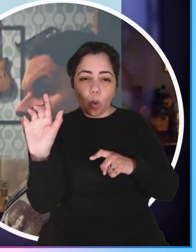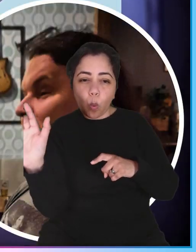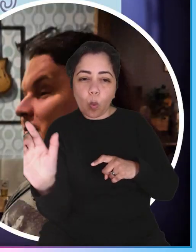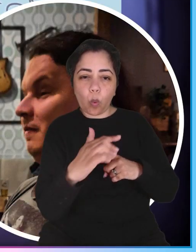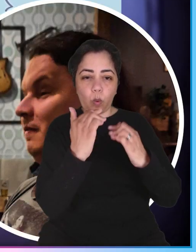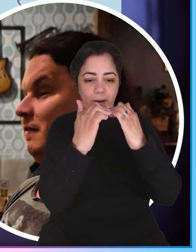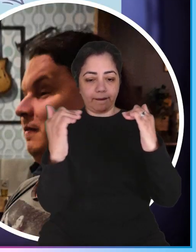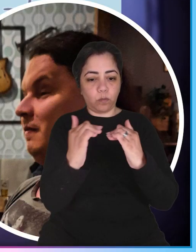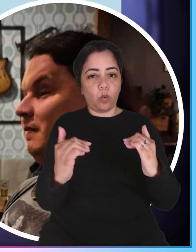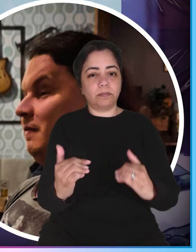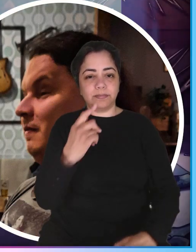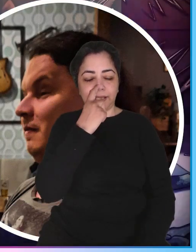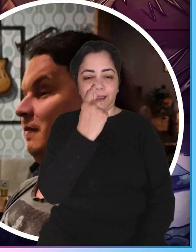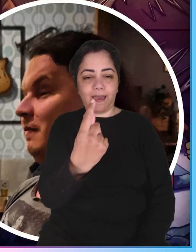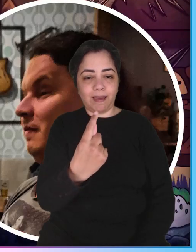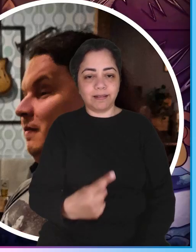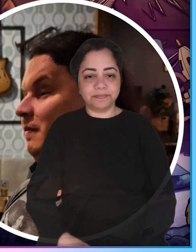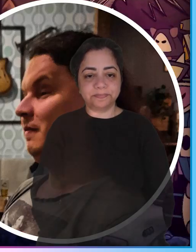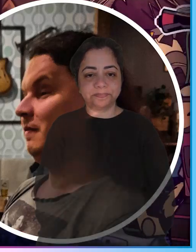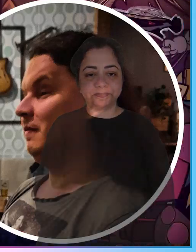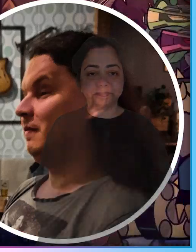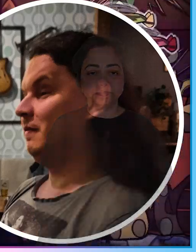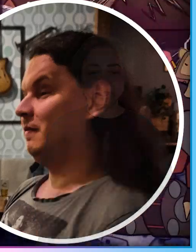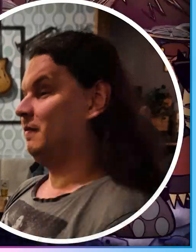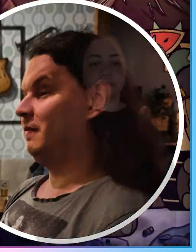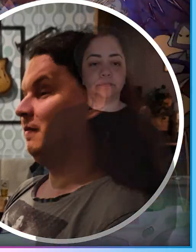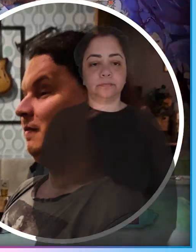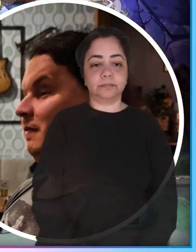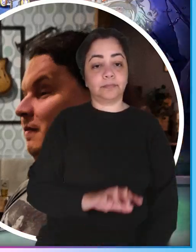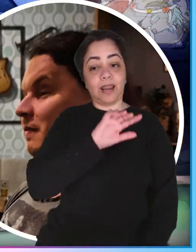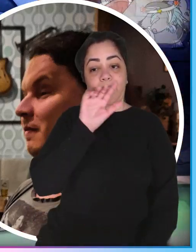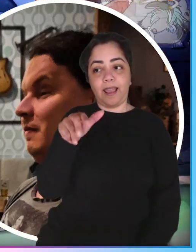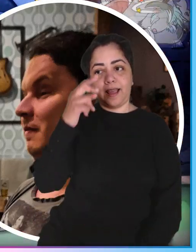[Thomas Tworek] Hi. My name is Thomas Tworek, also known as Lurin.